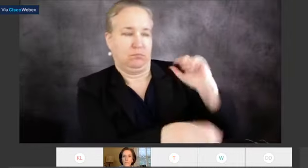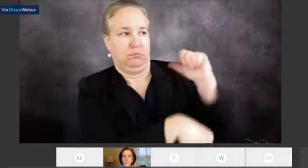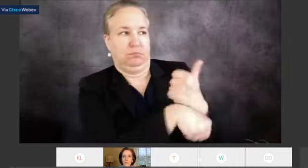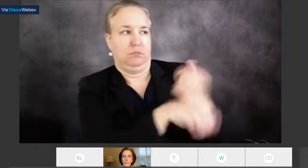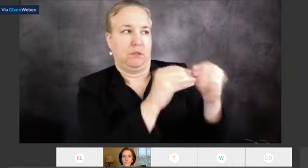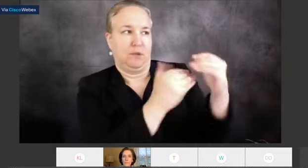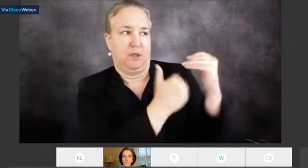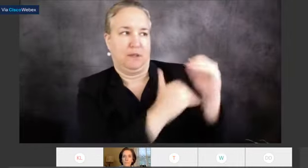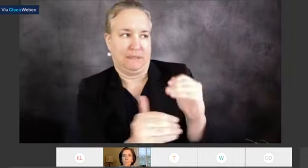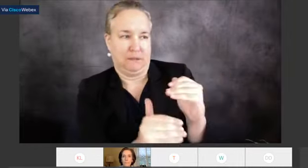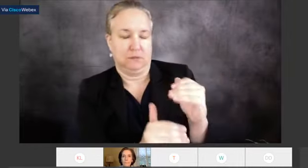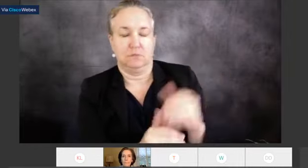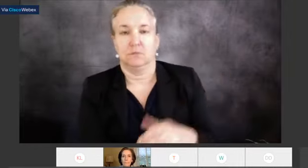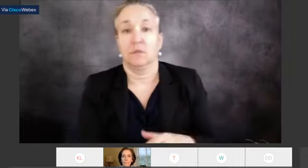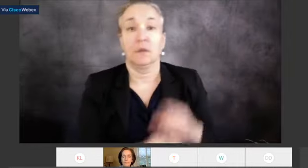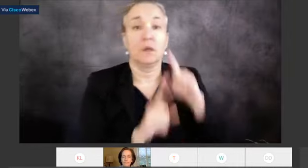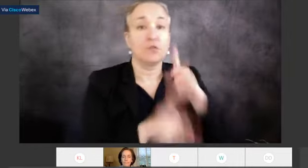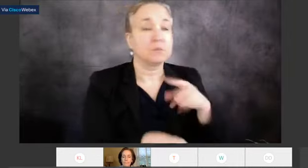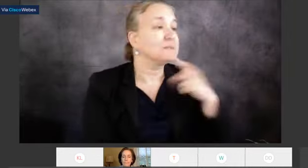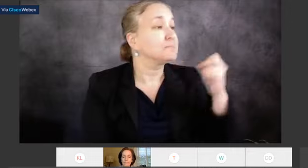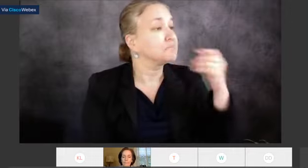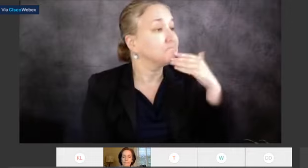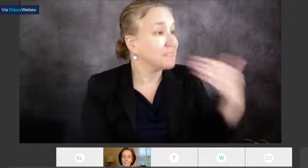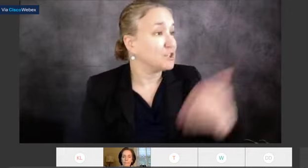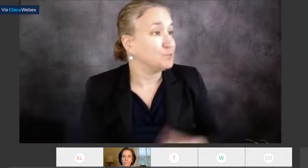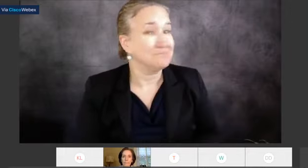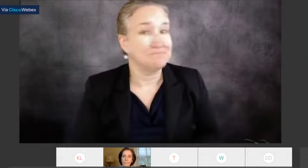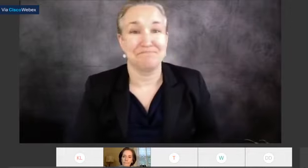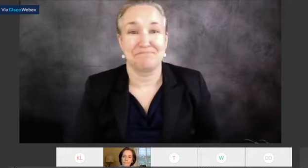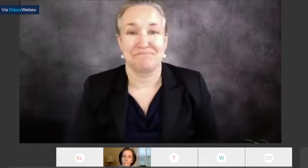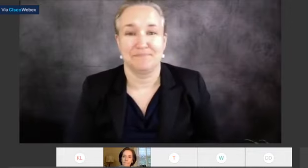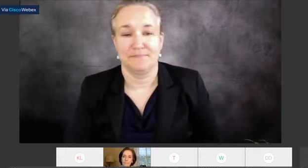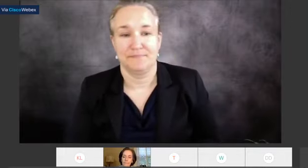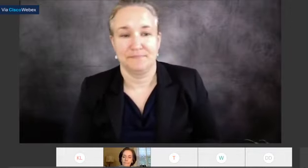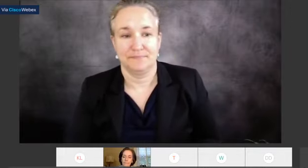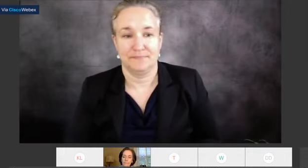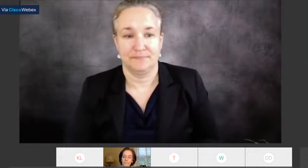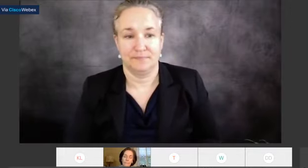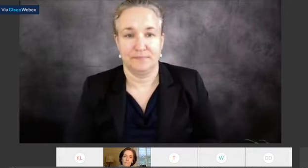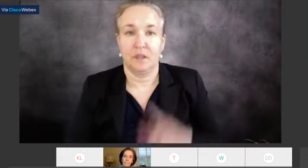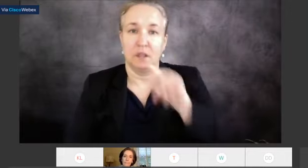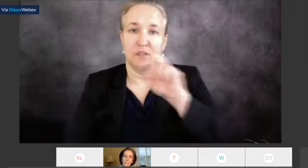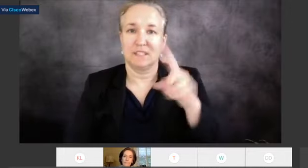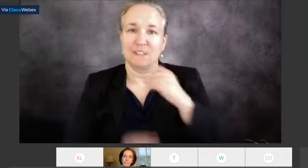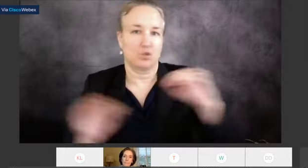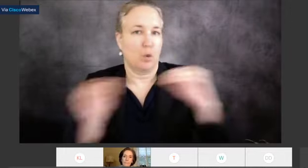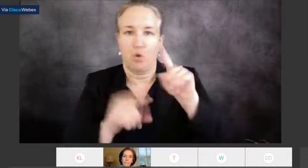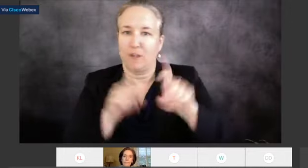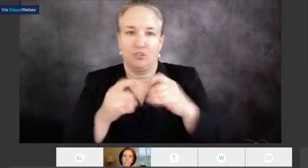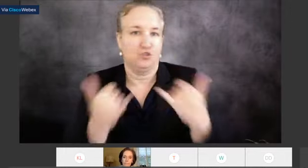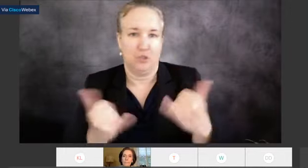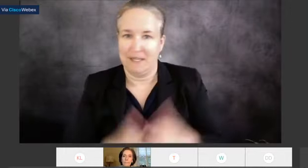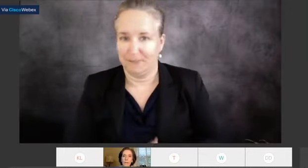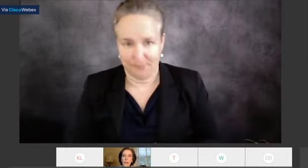[Reporter] okay thank you [Staff] we have no further questions today